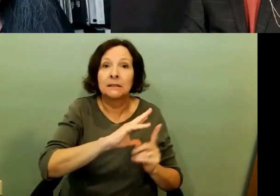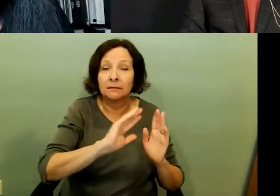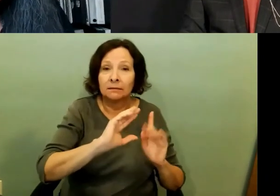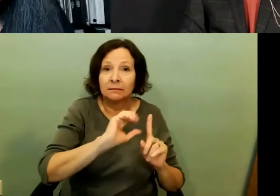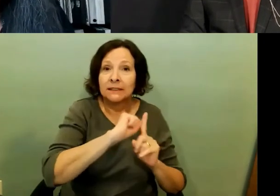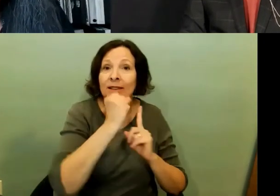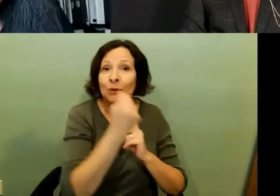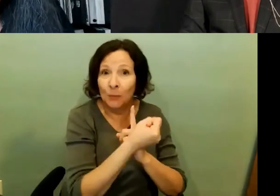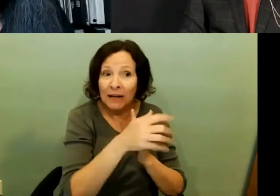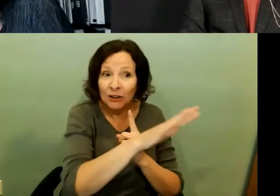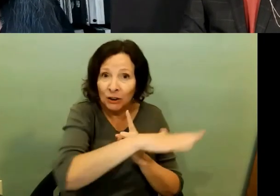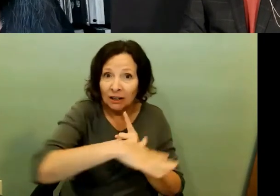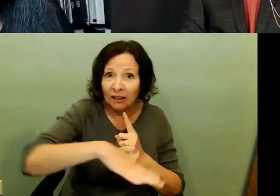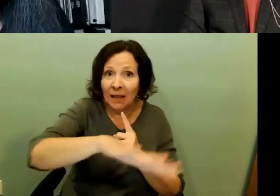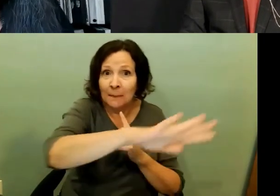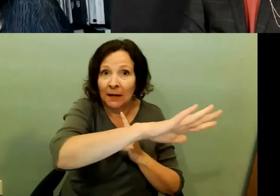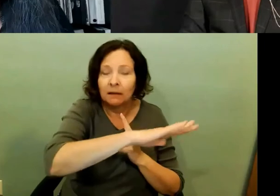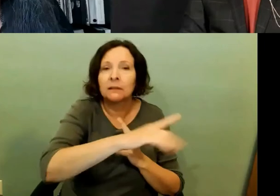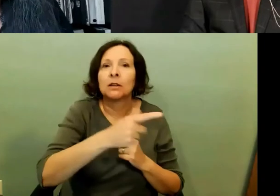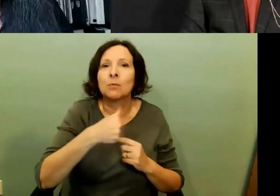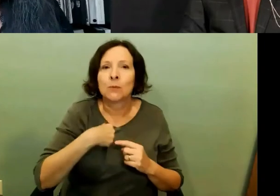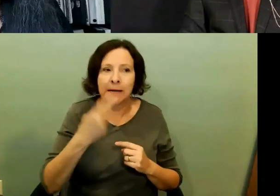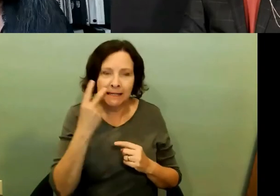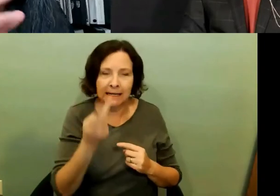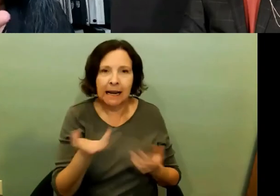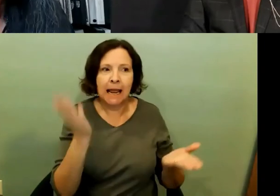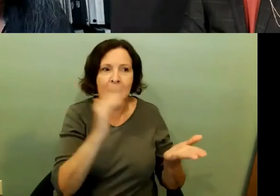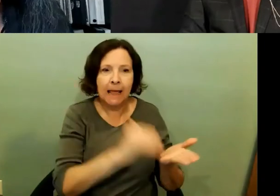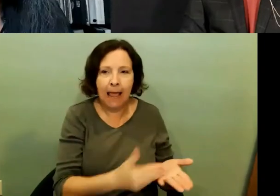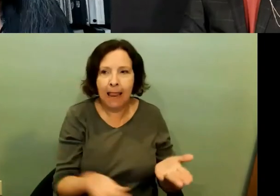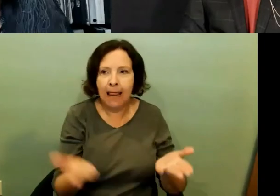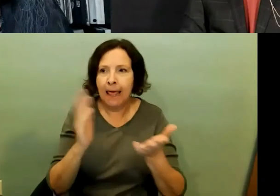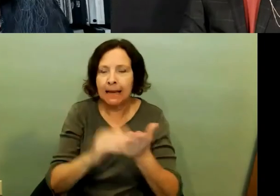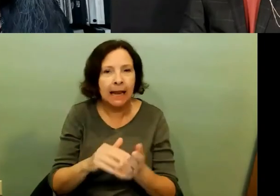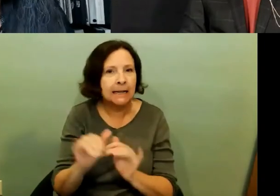similar patterns again and again, and where the pattern is different is where we need to